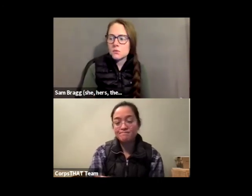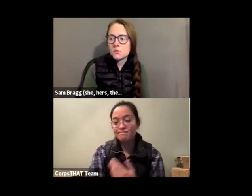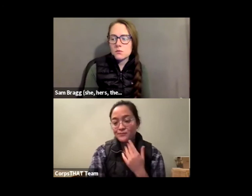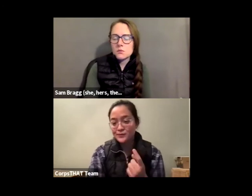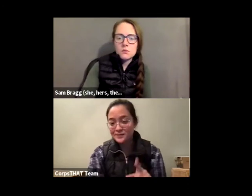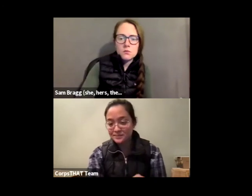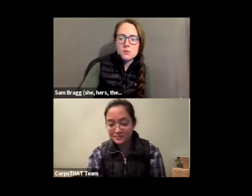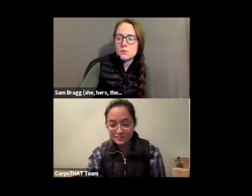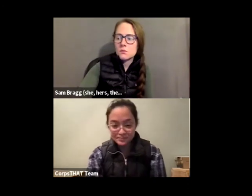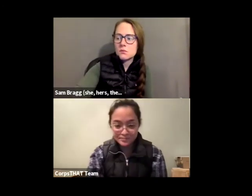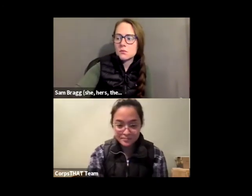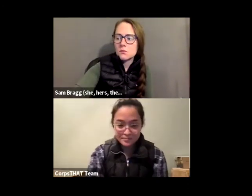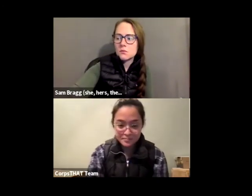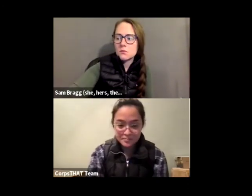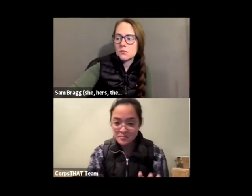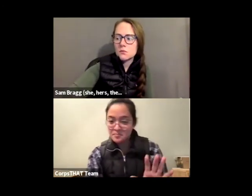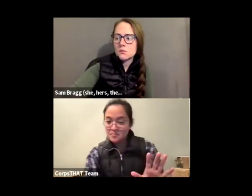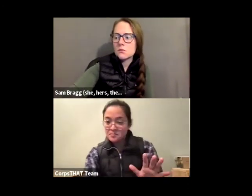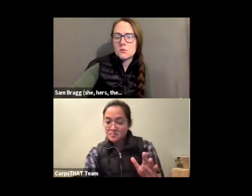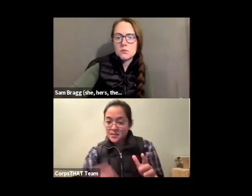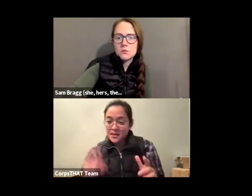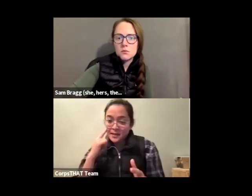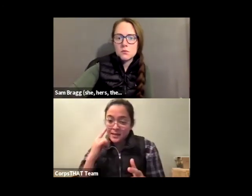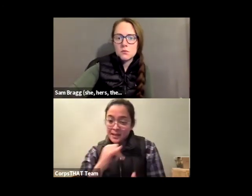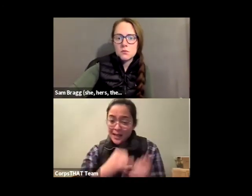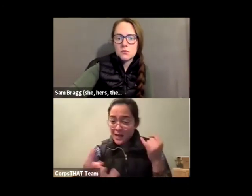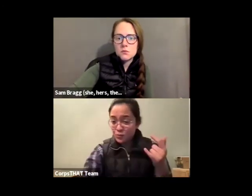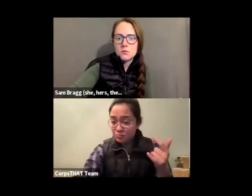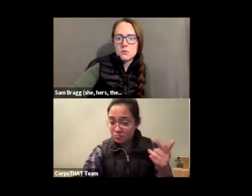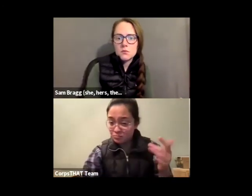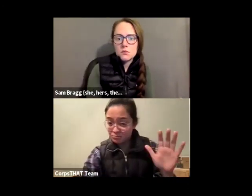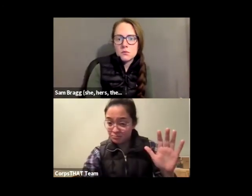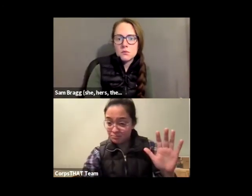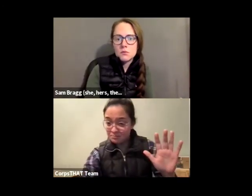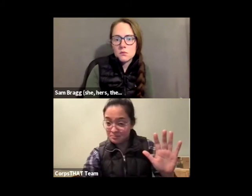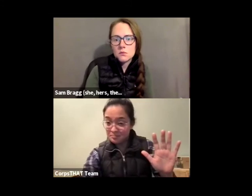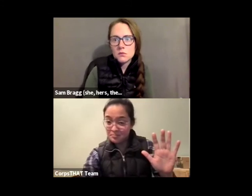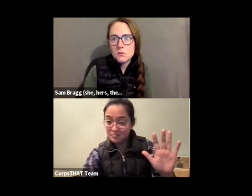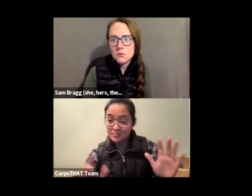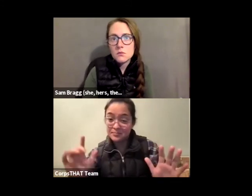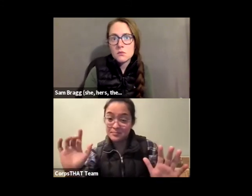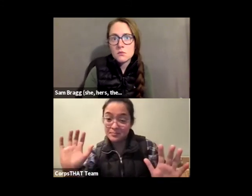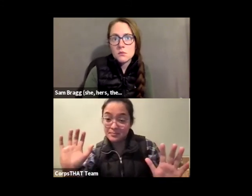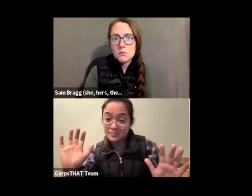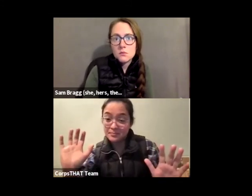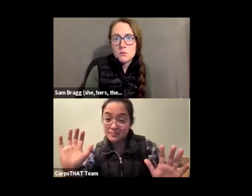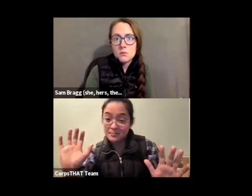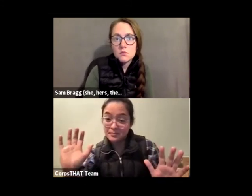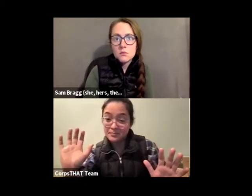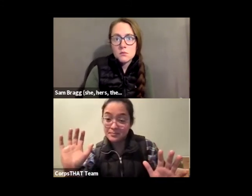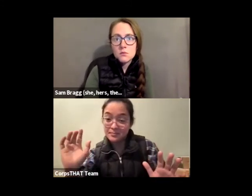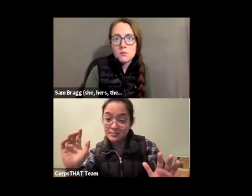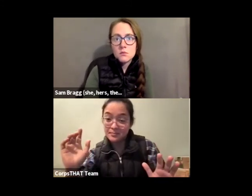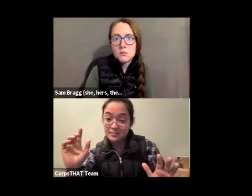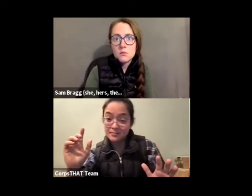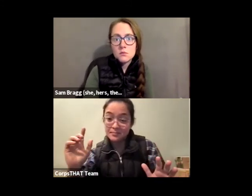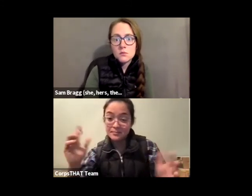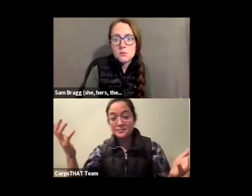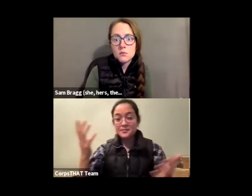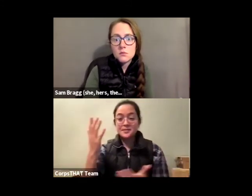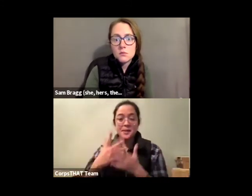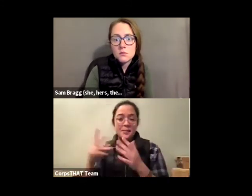of those shared experiences good points okay i think we are coming to our last question